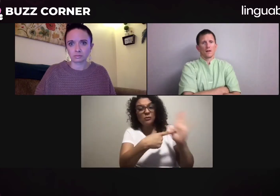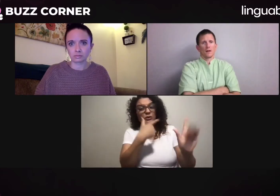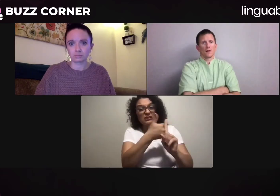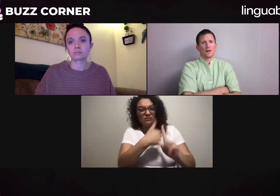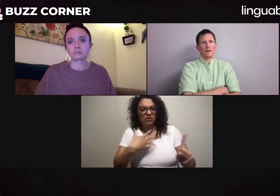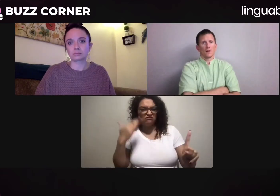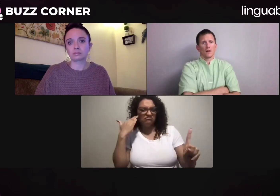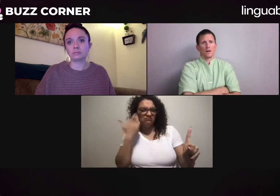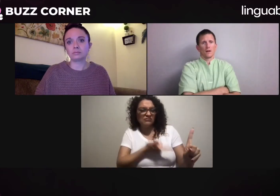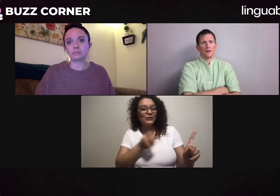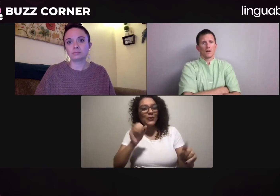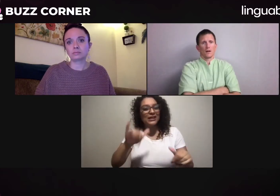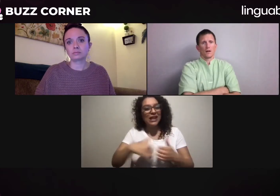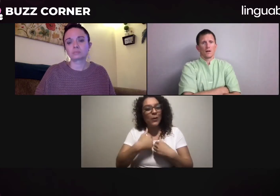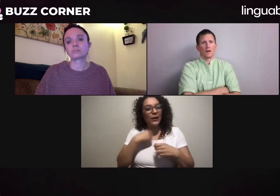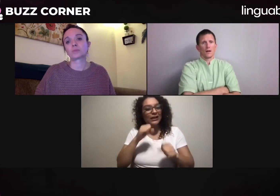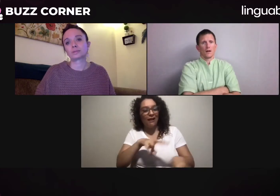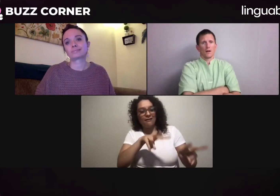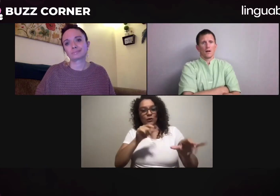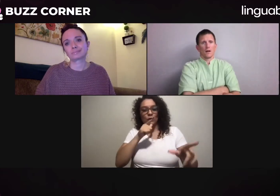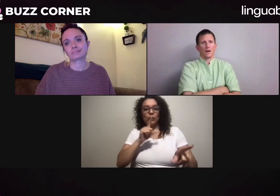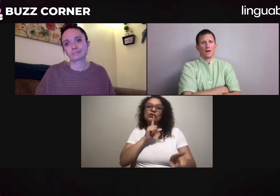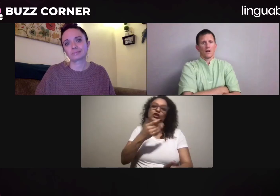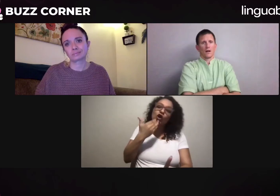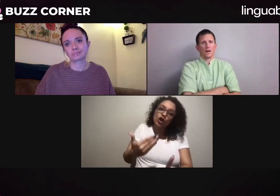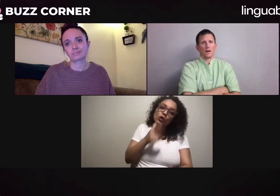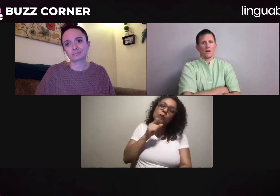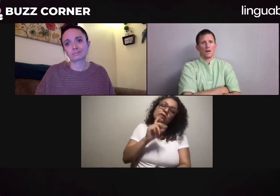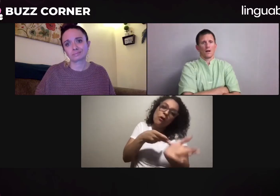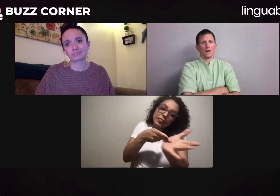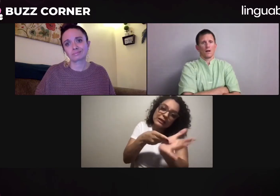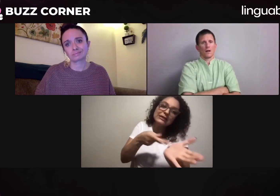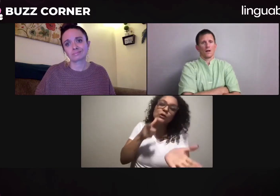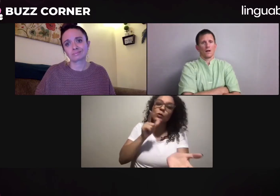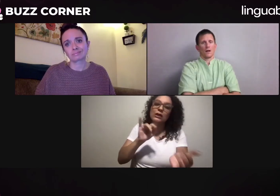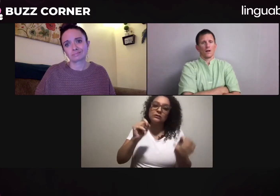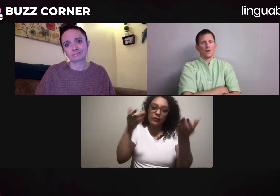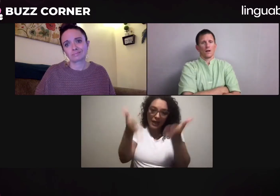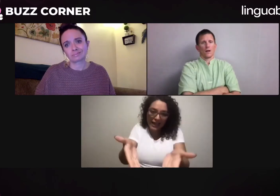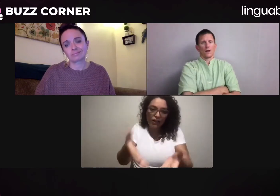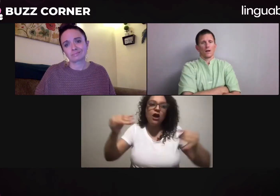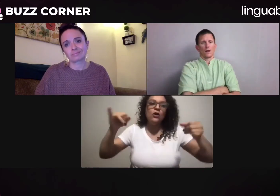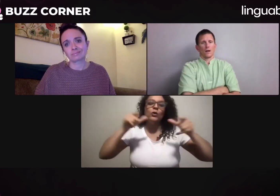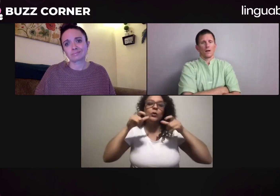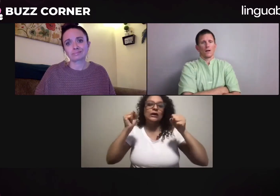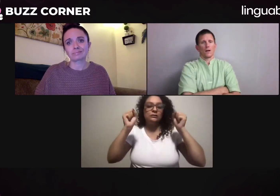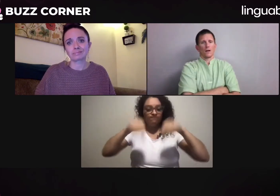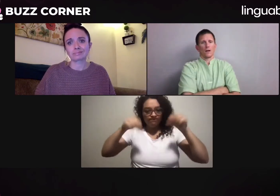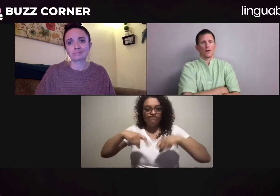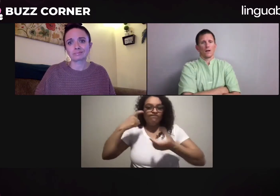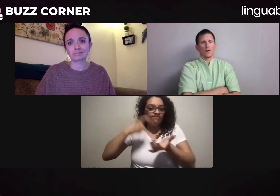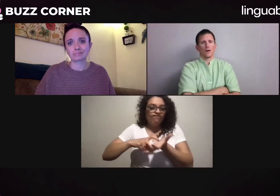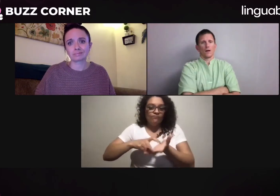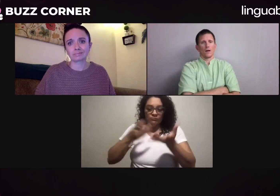some vitriol and some some upset commentary about CDIs. Right. And again, we have to look at who's authentic